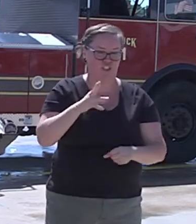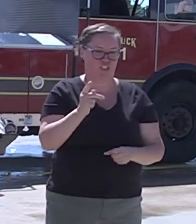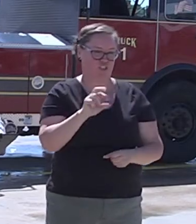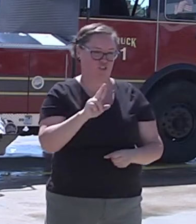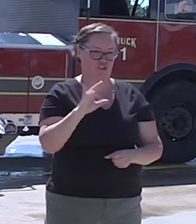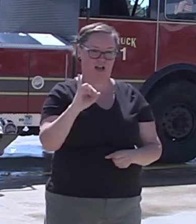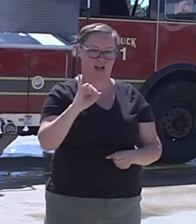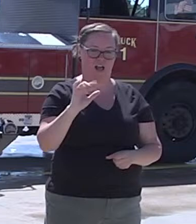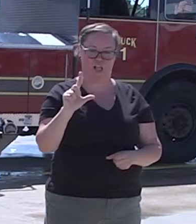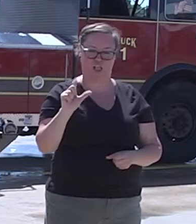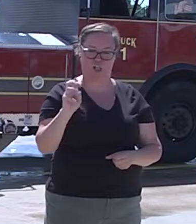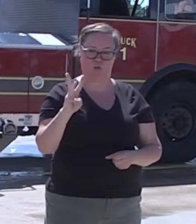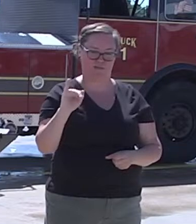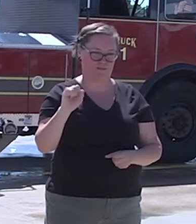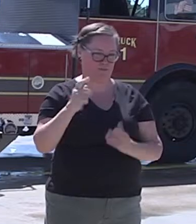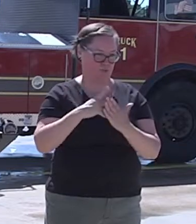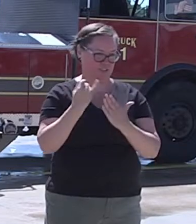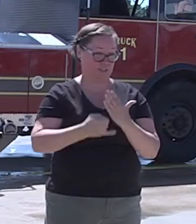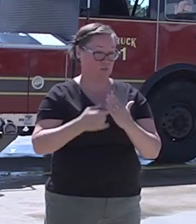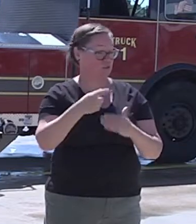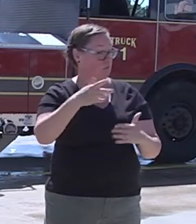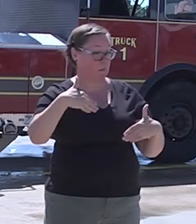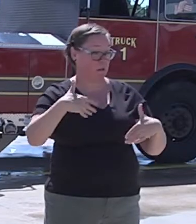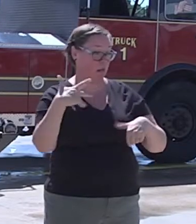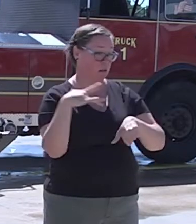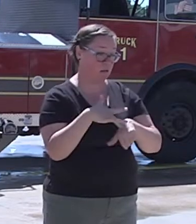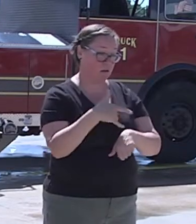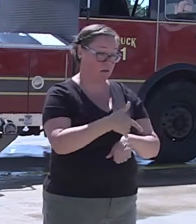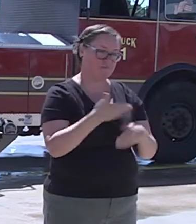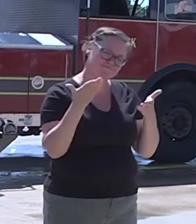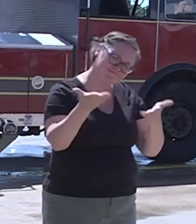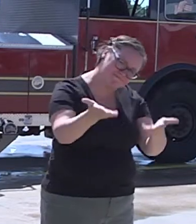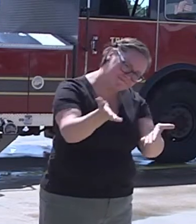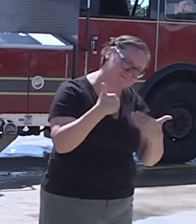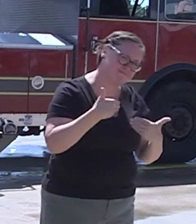visited our new park downtown this is your formal invitation uh to come visit it it's one of our